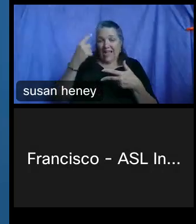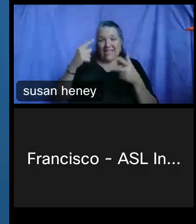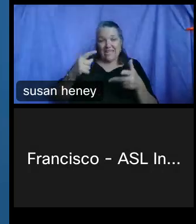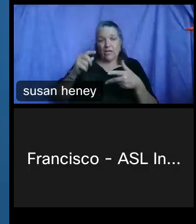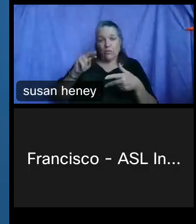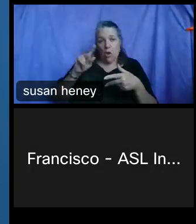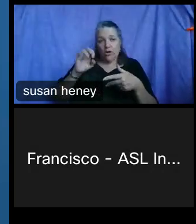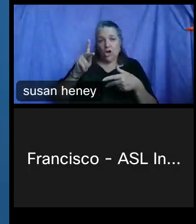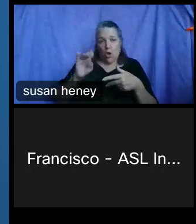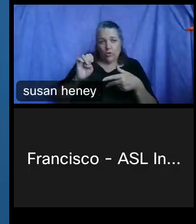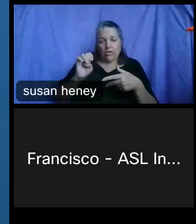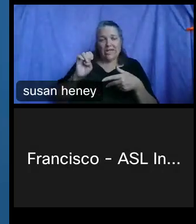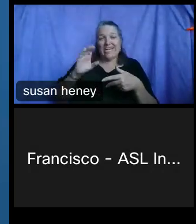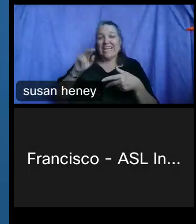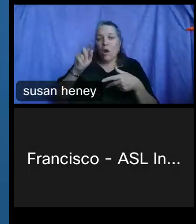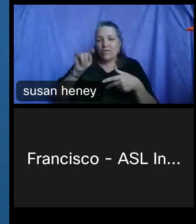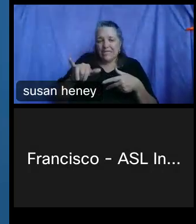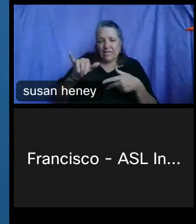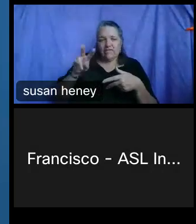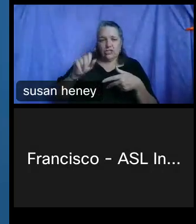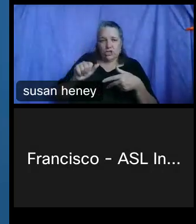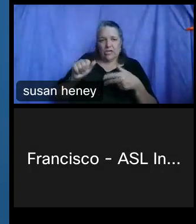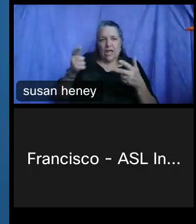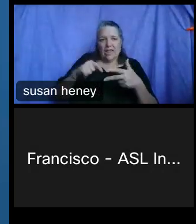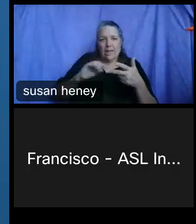is the percentage of the American Indian and Alaskan Native population in Alaska,